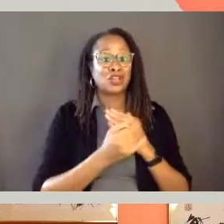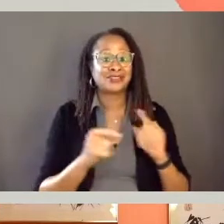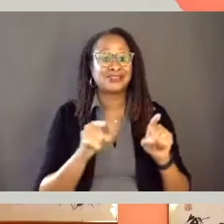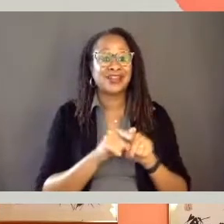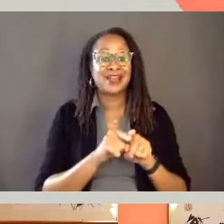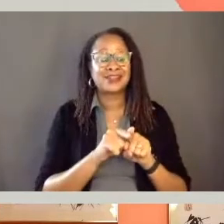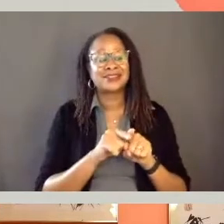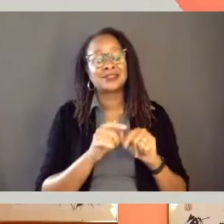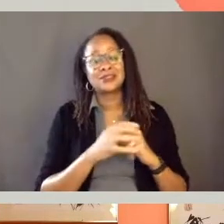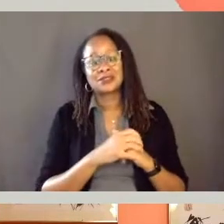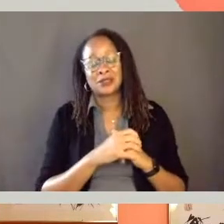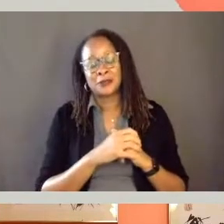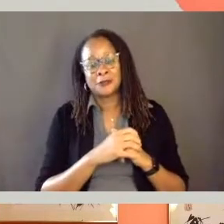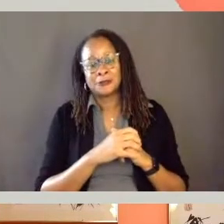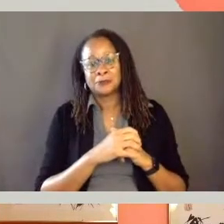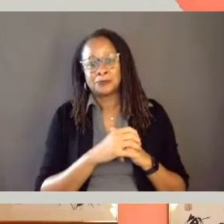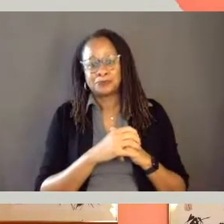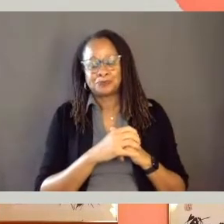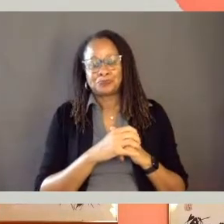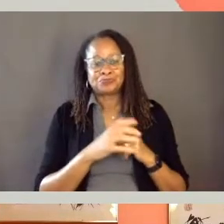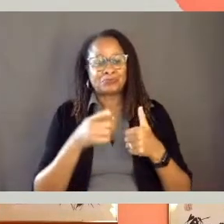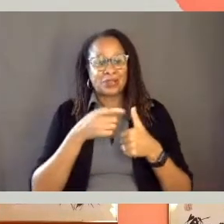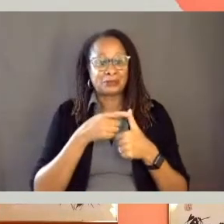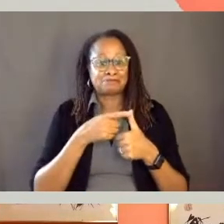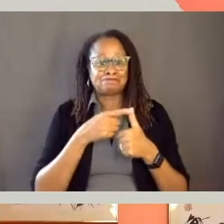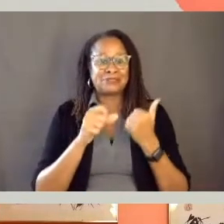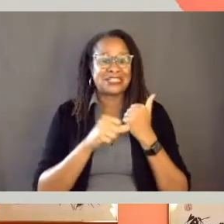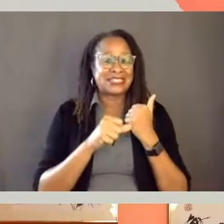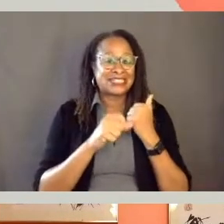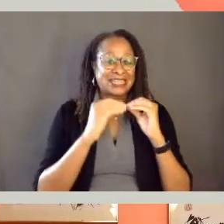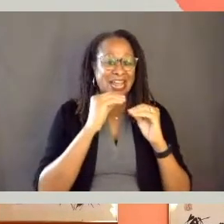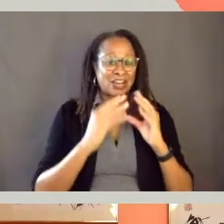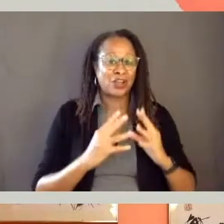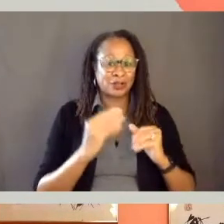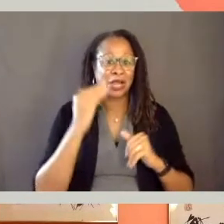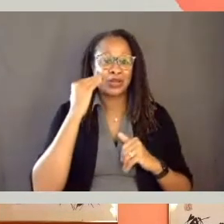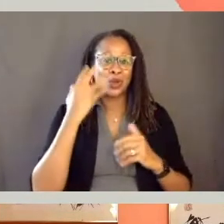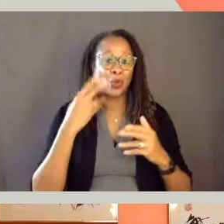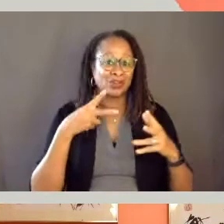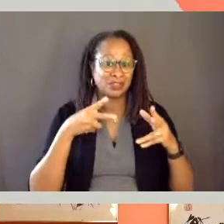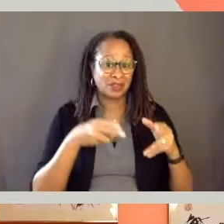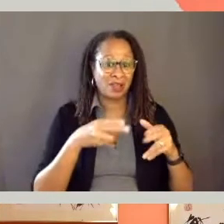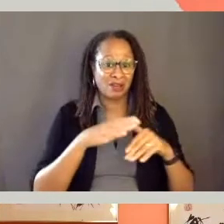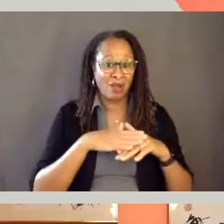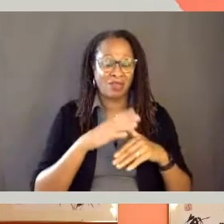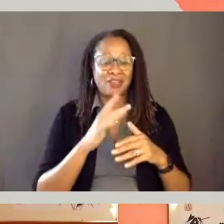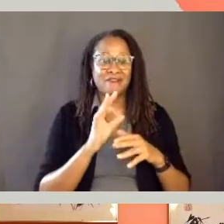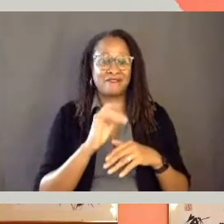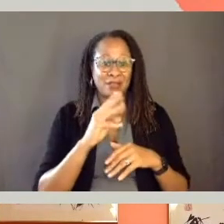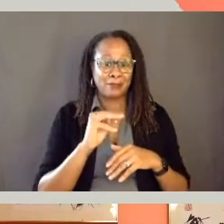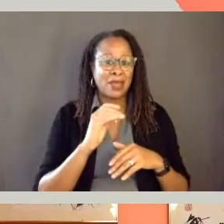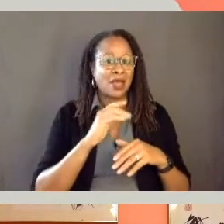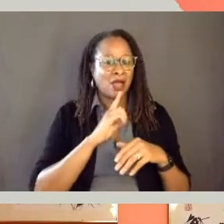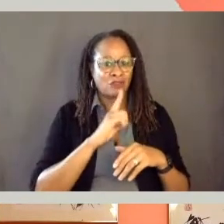as initially an assistant editor. I knew I wanted to cut on the films, so I really made that known.